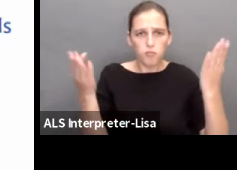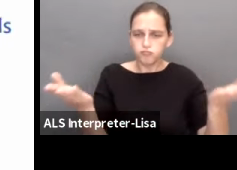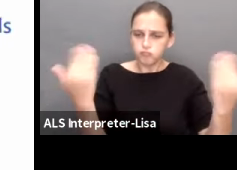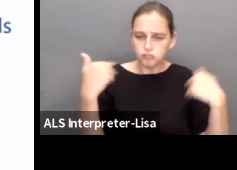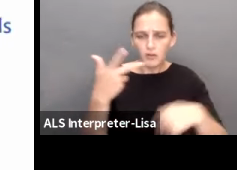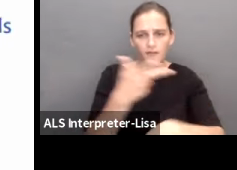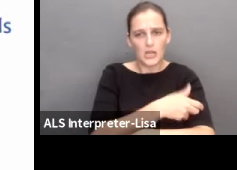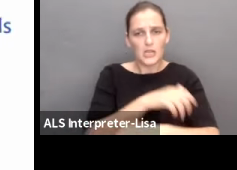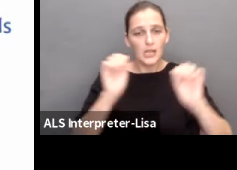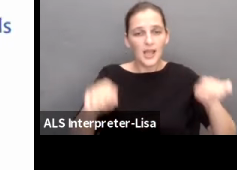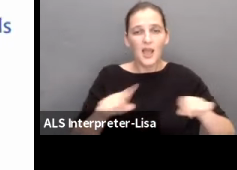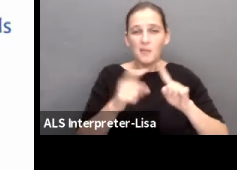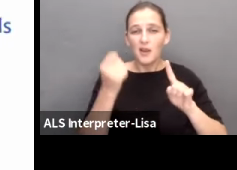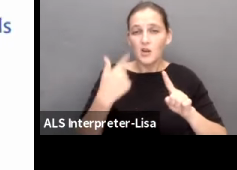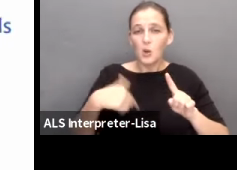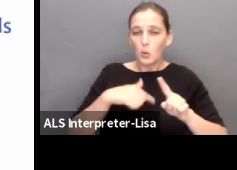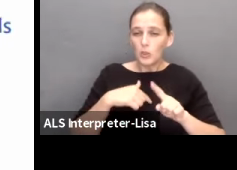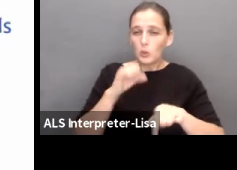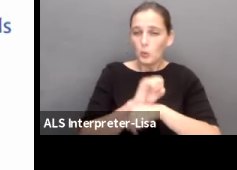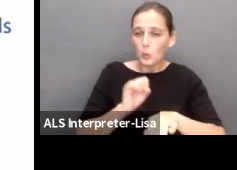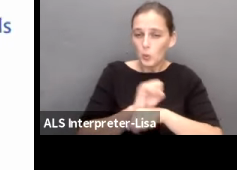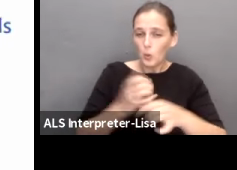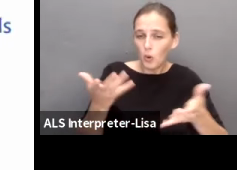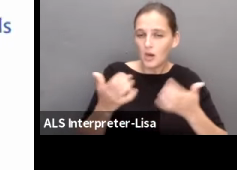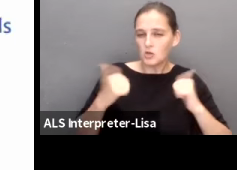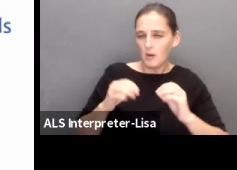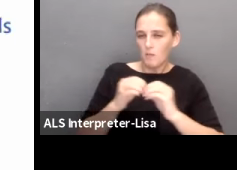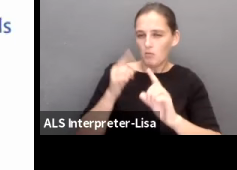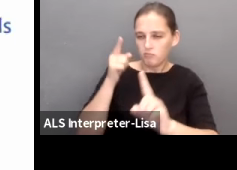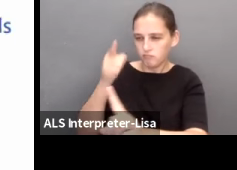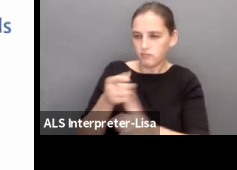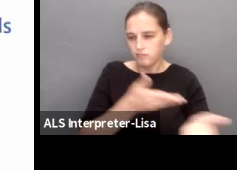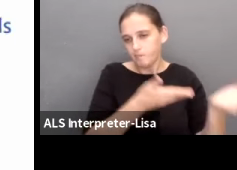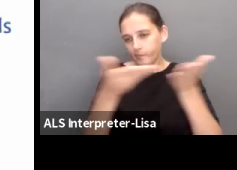but a lot of our effort, most recently has been more targeted.